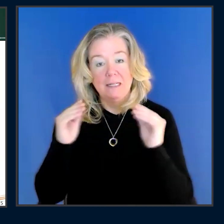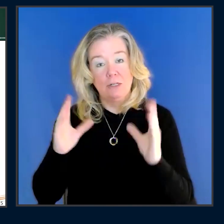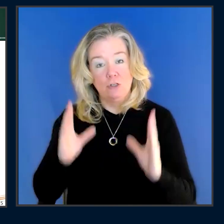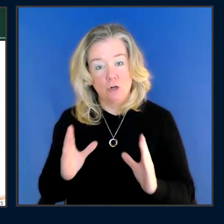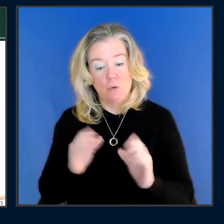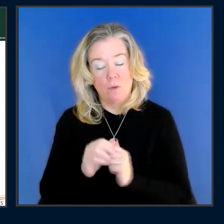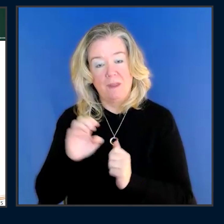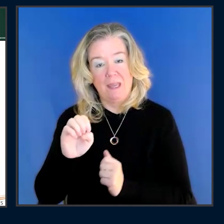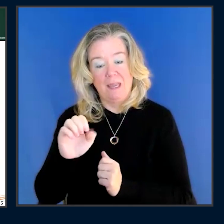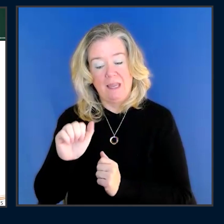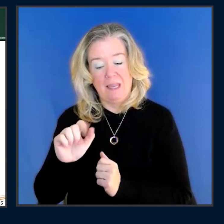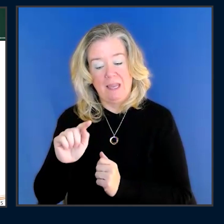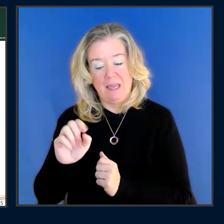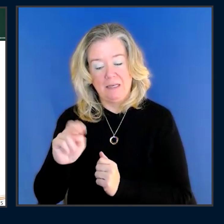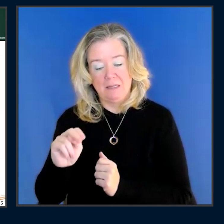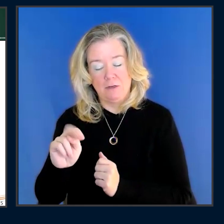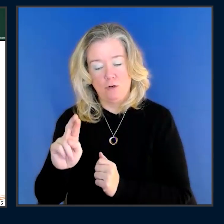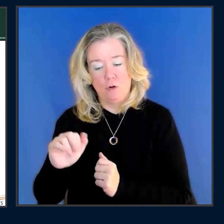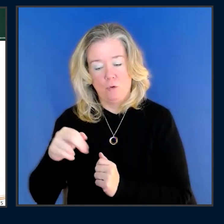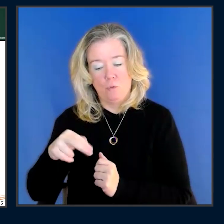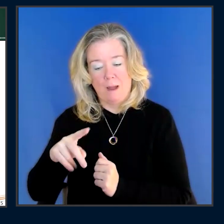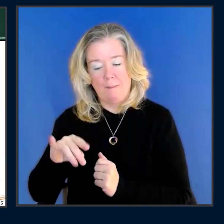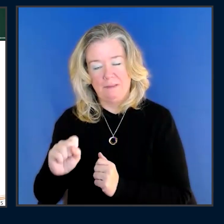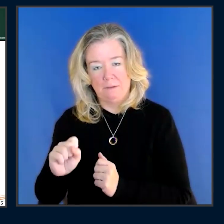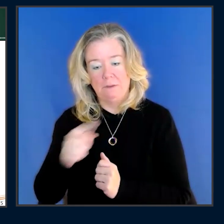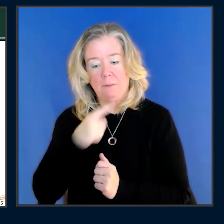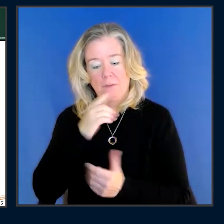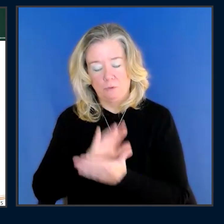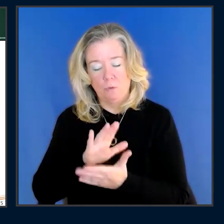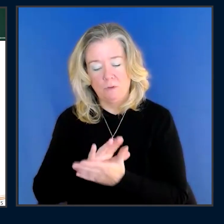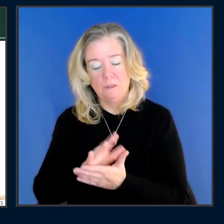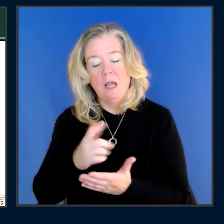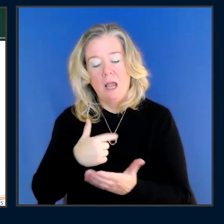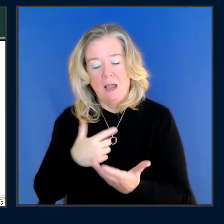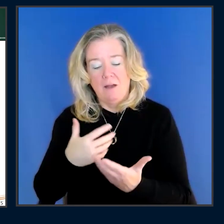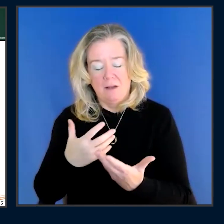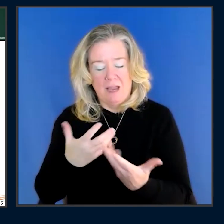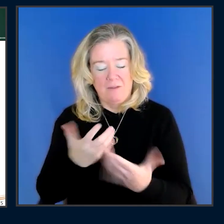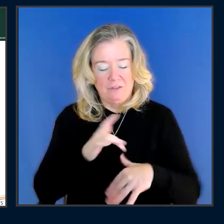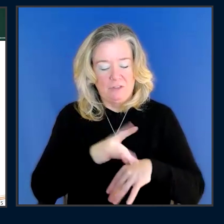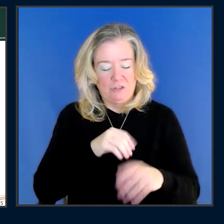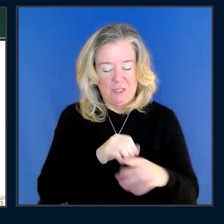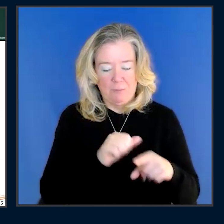at Eaton Rapids Public Schools. So I got a foot in practice and a foot in teacher preparation.